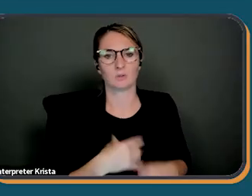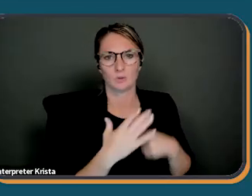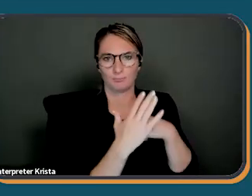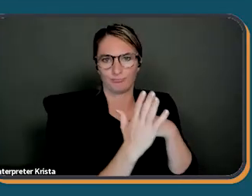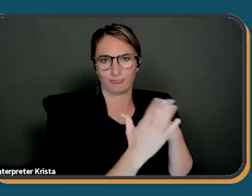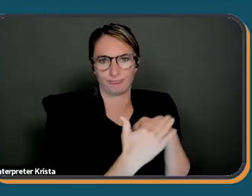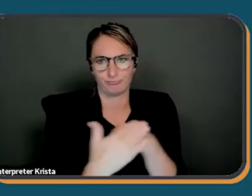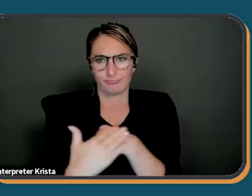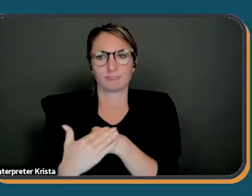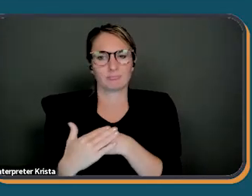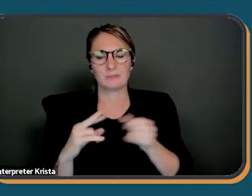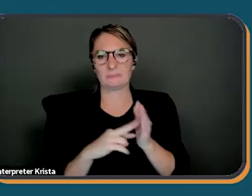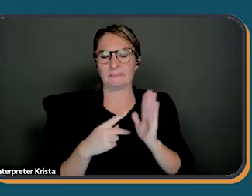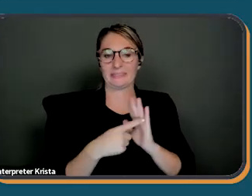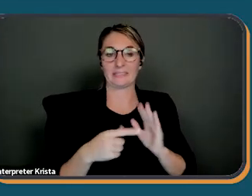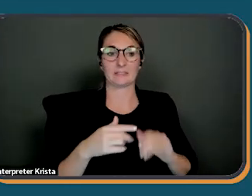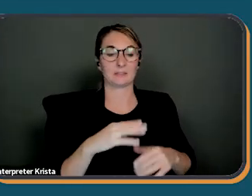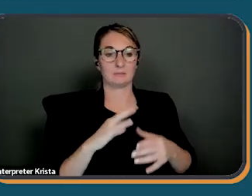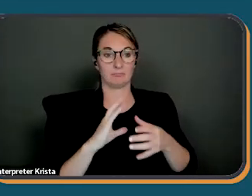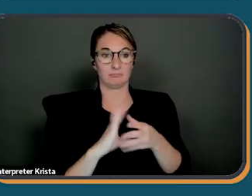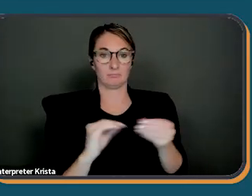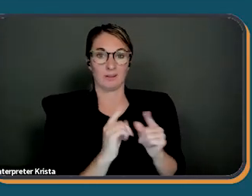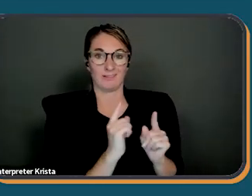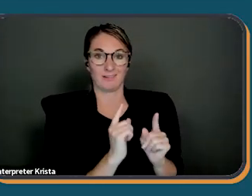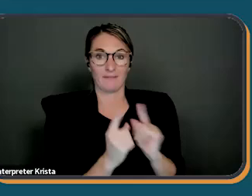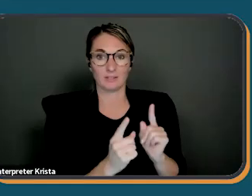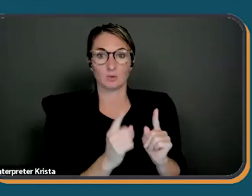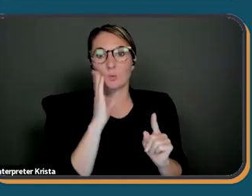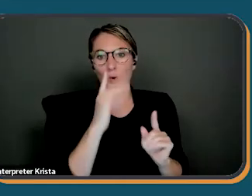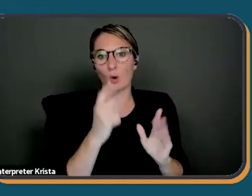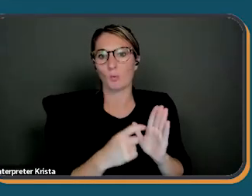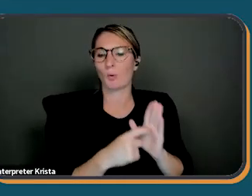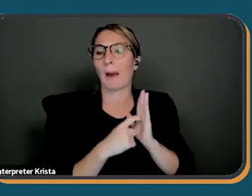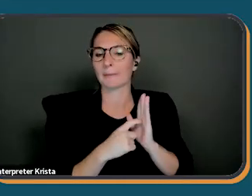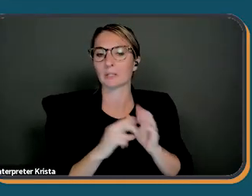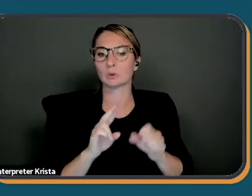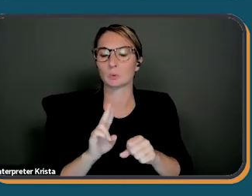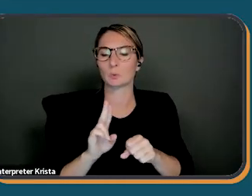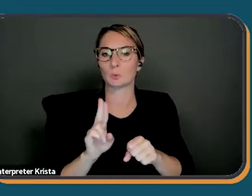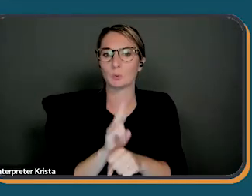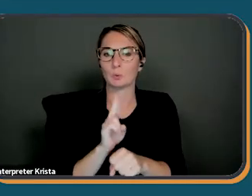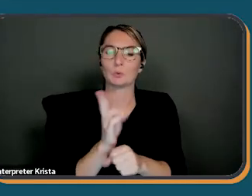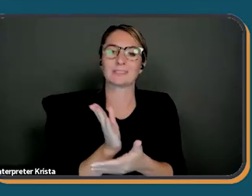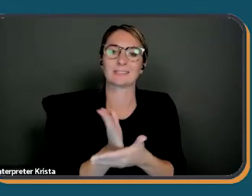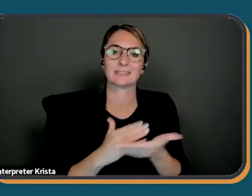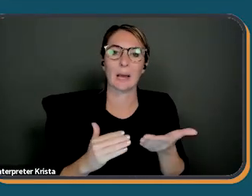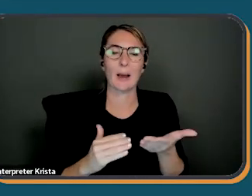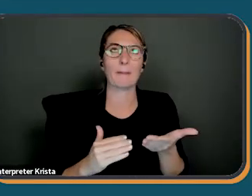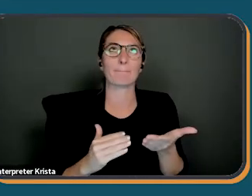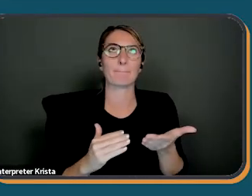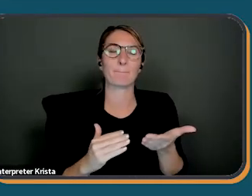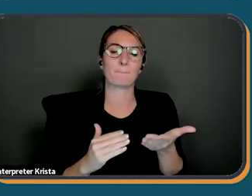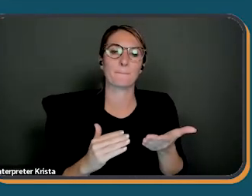so this conversation is going to require me to use